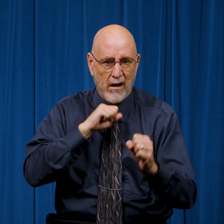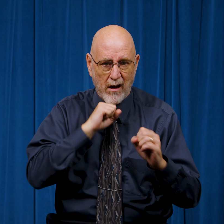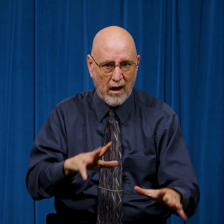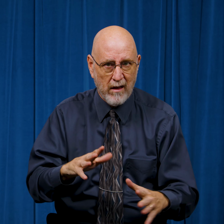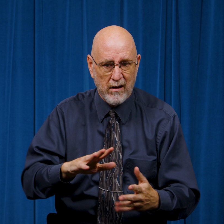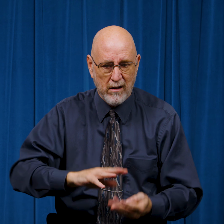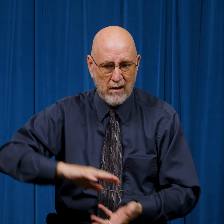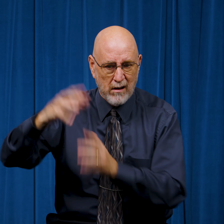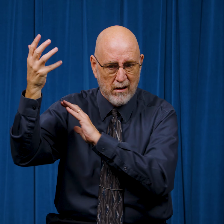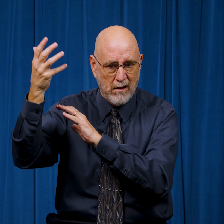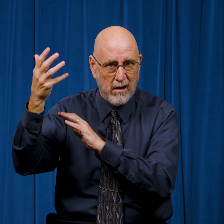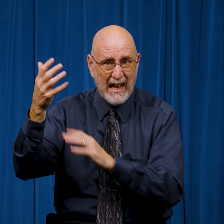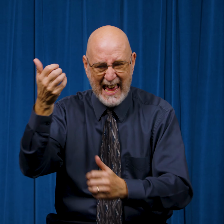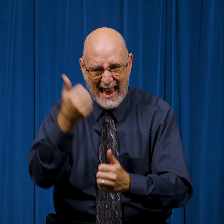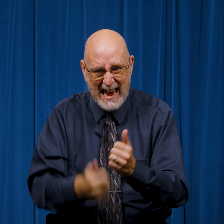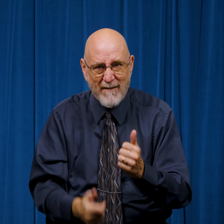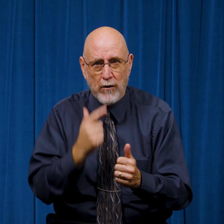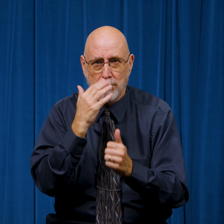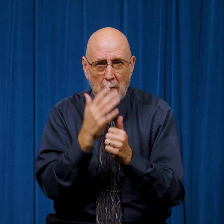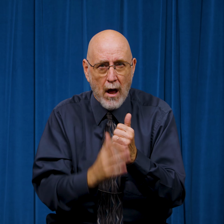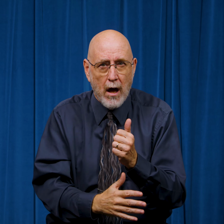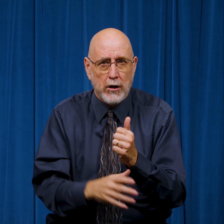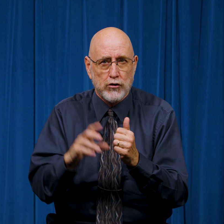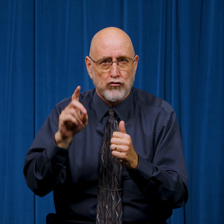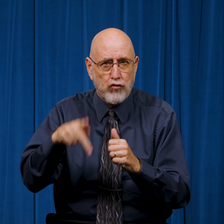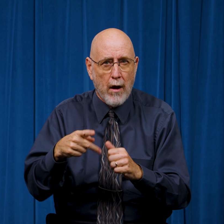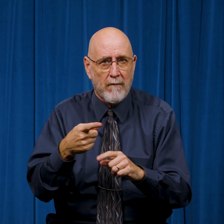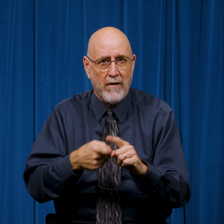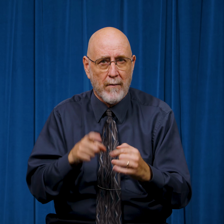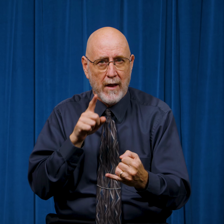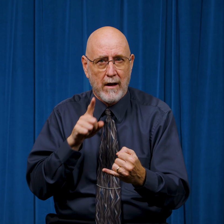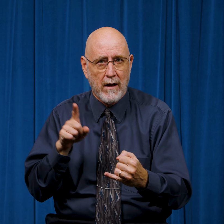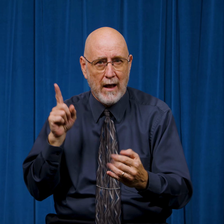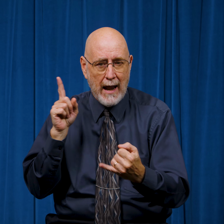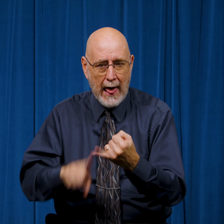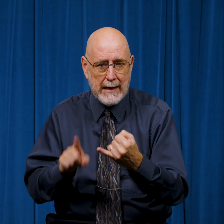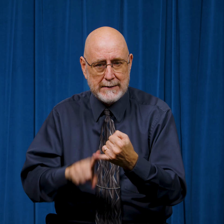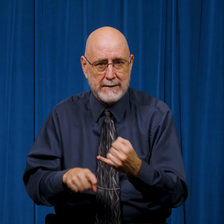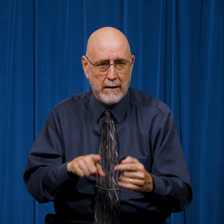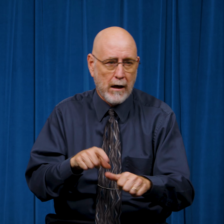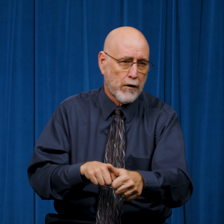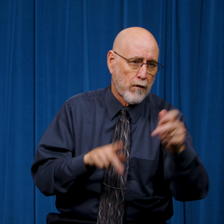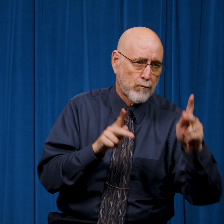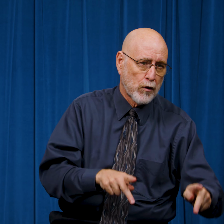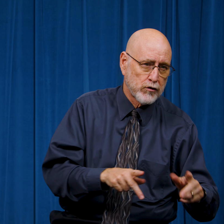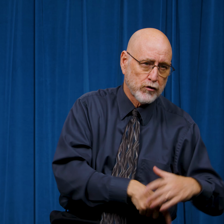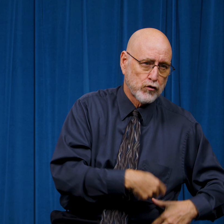and until every drop of blood drawn by the lash shall be paid by another drawn by the sword,